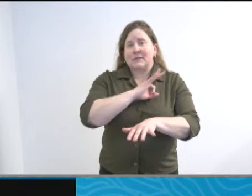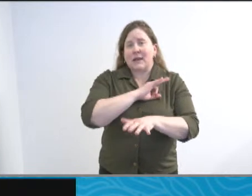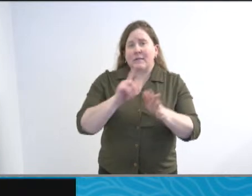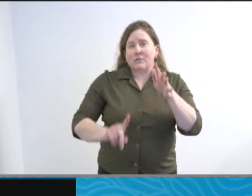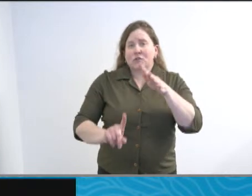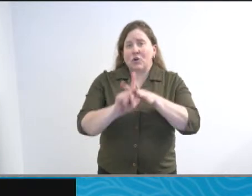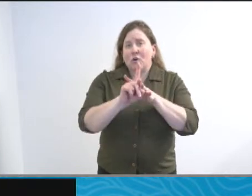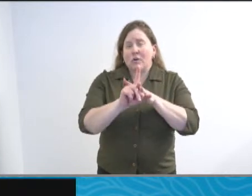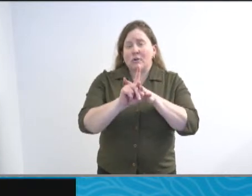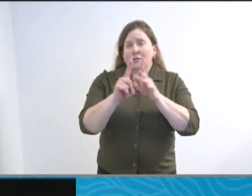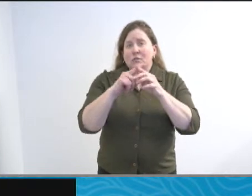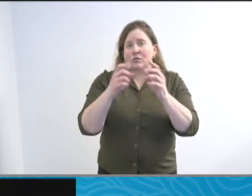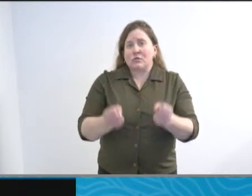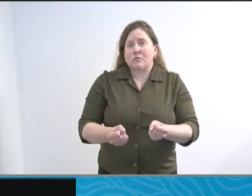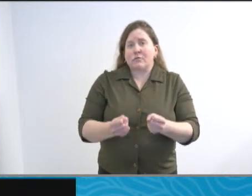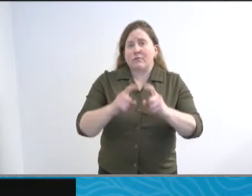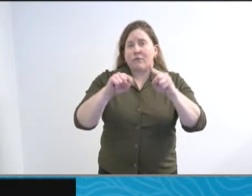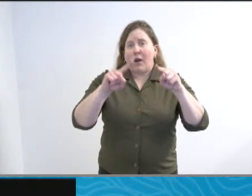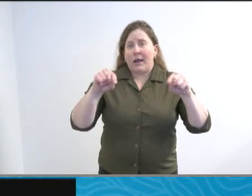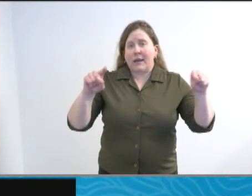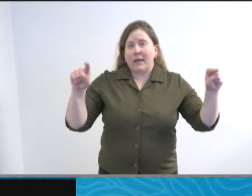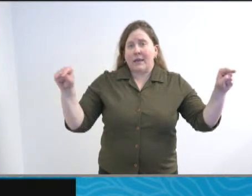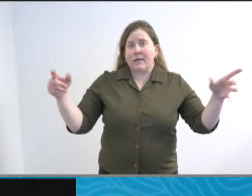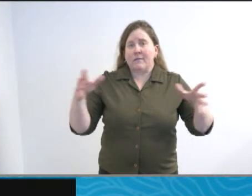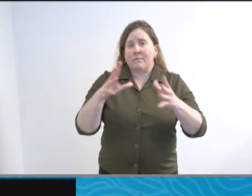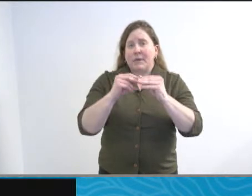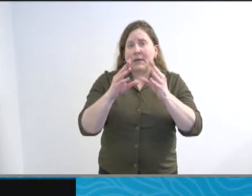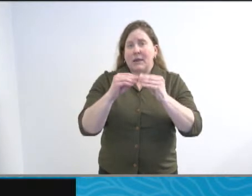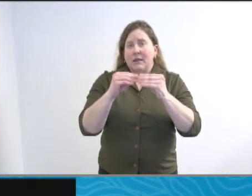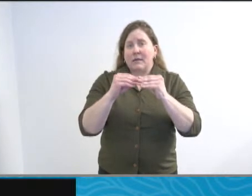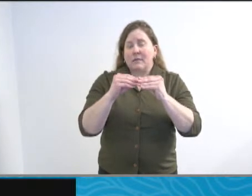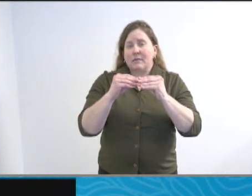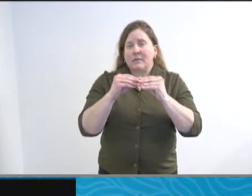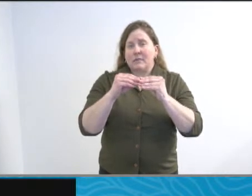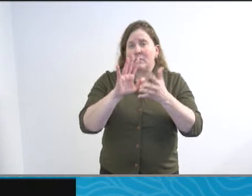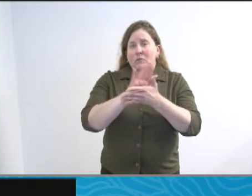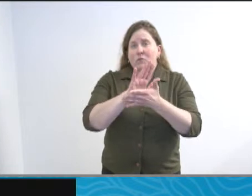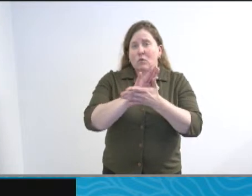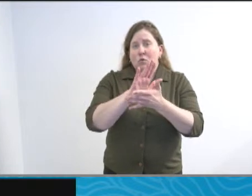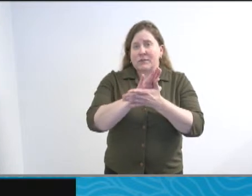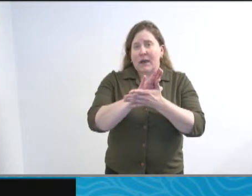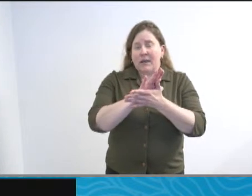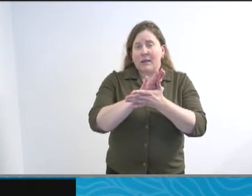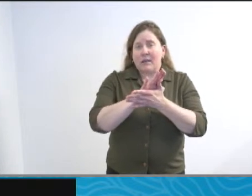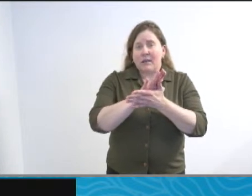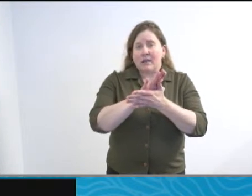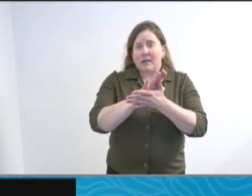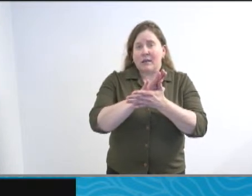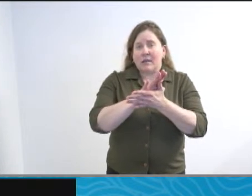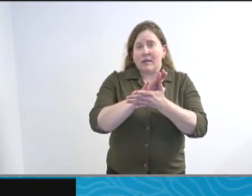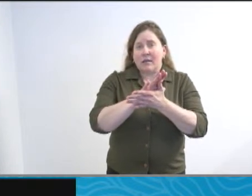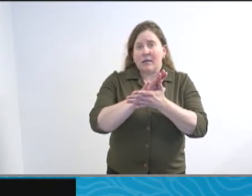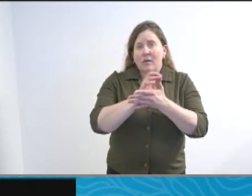to many, to a variety of meetings. So either at their school site or those that we held across the district.